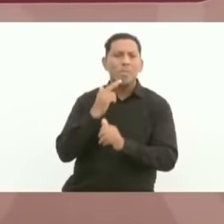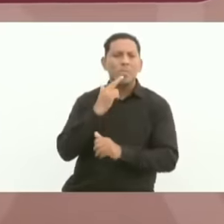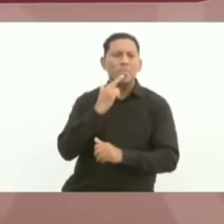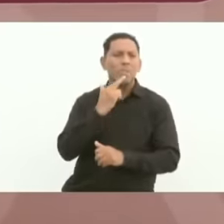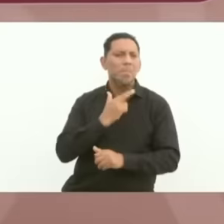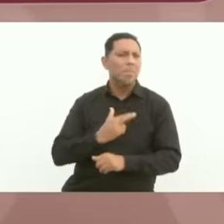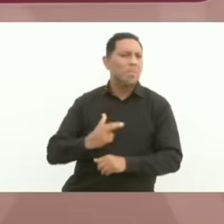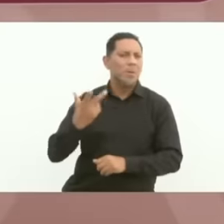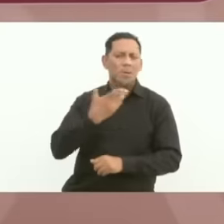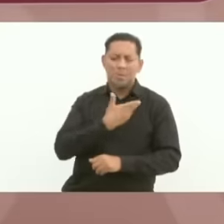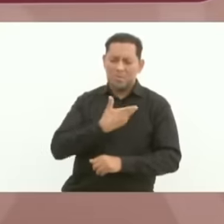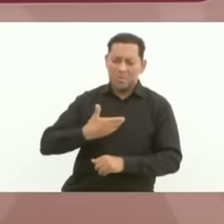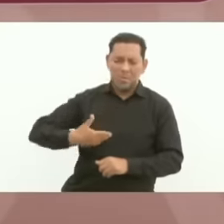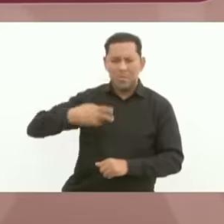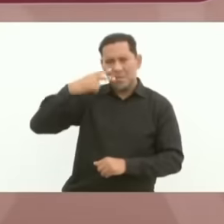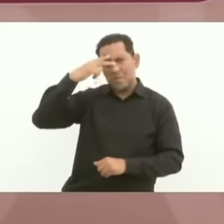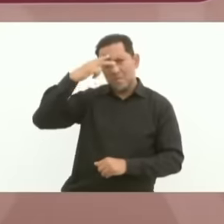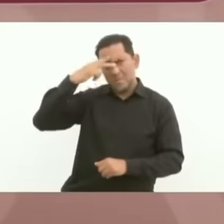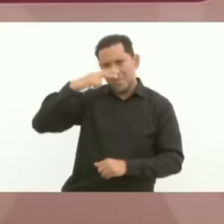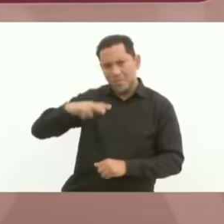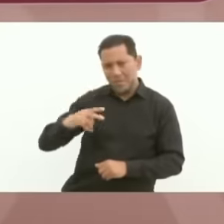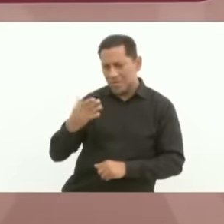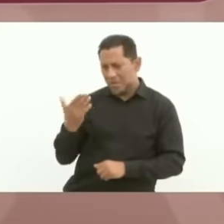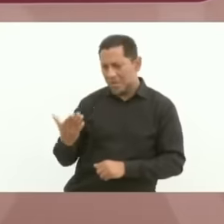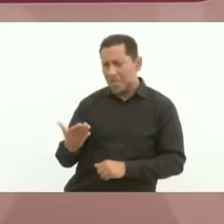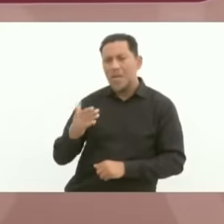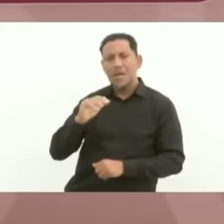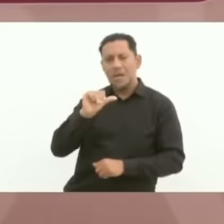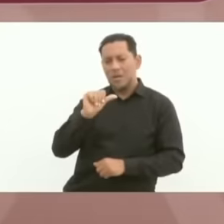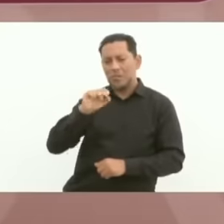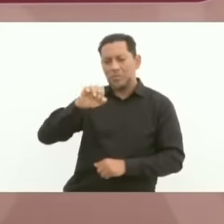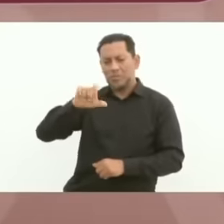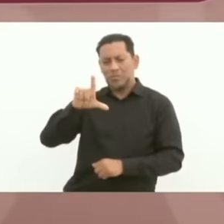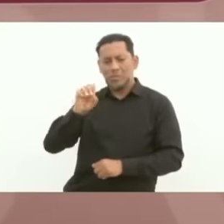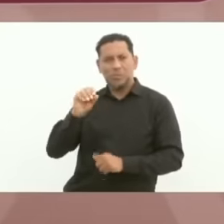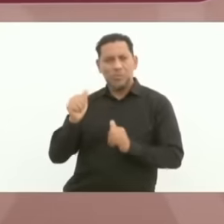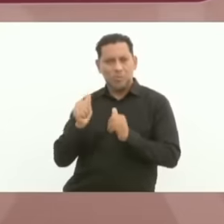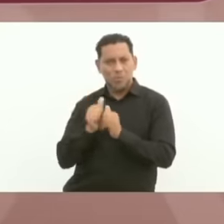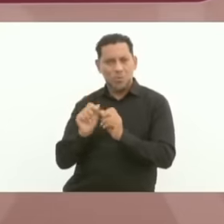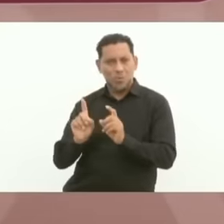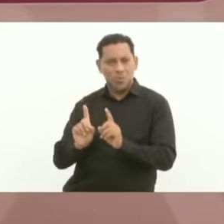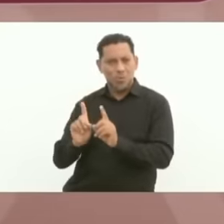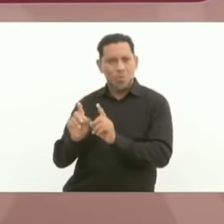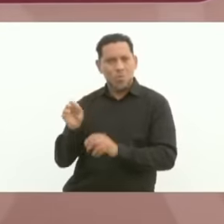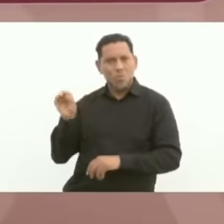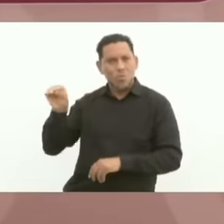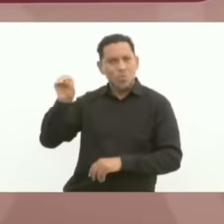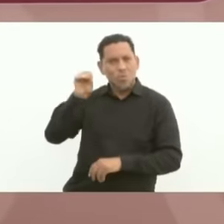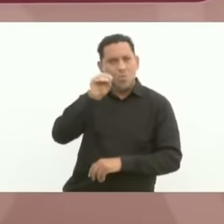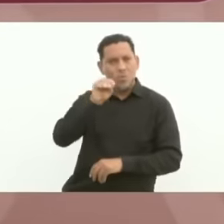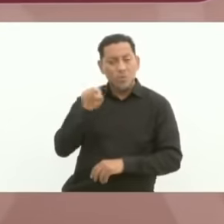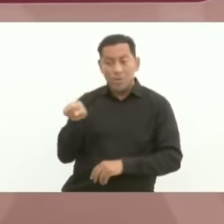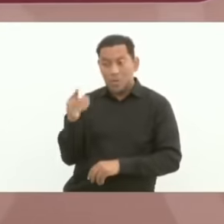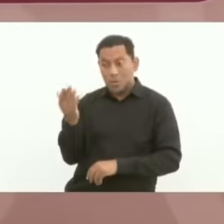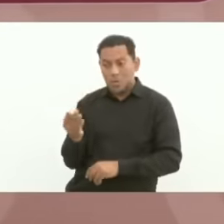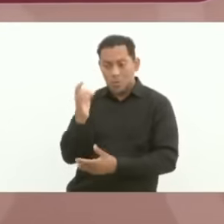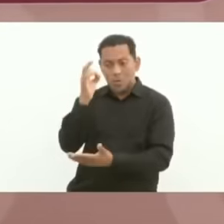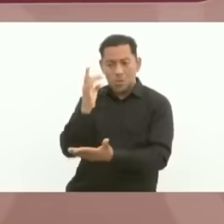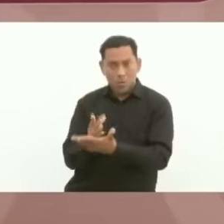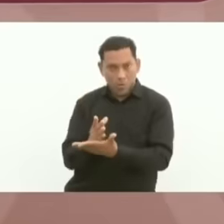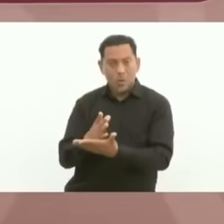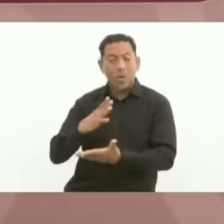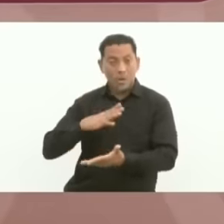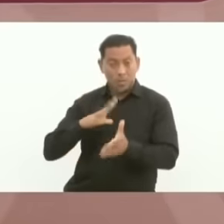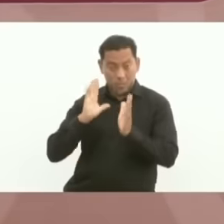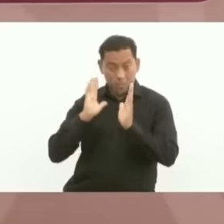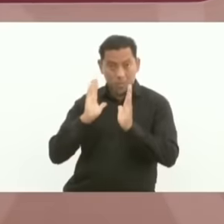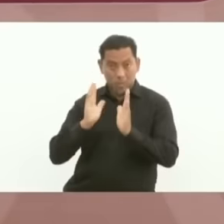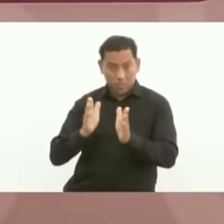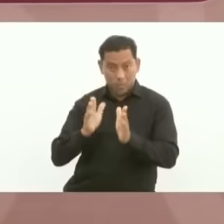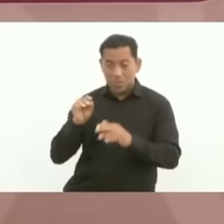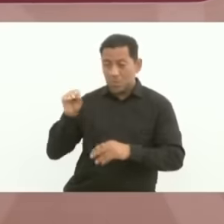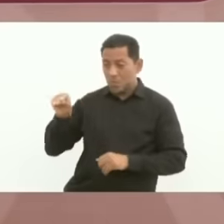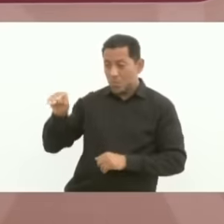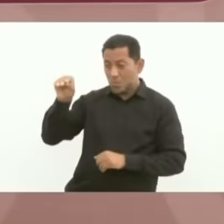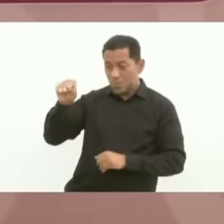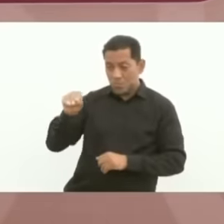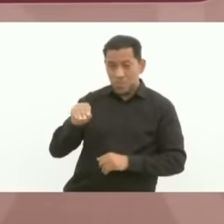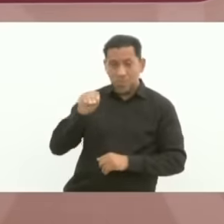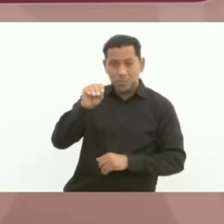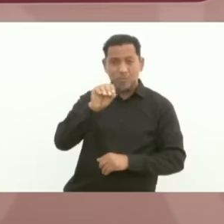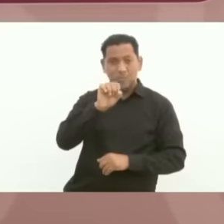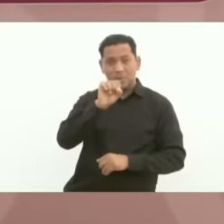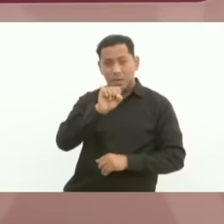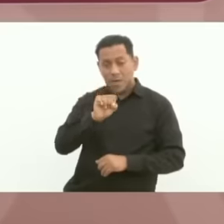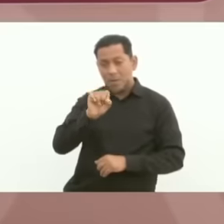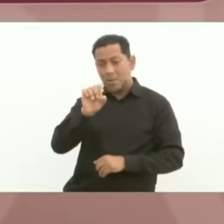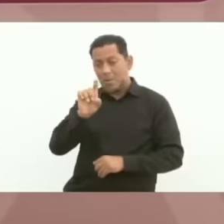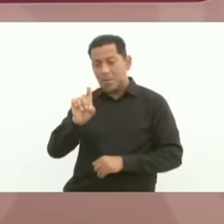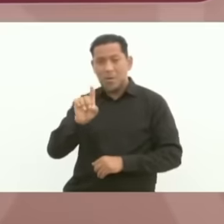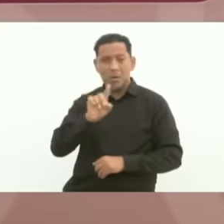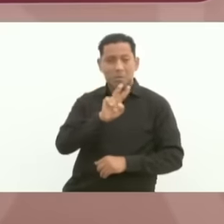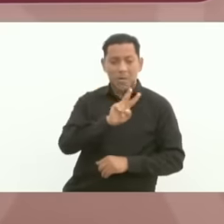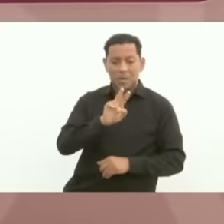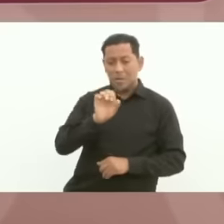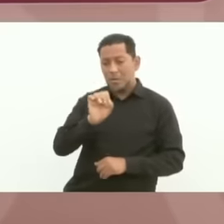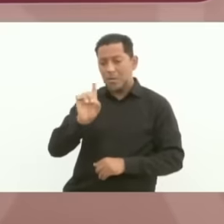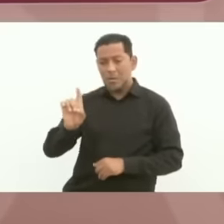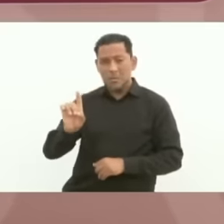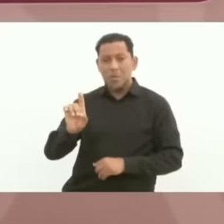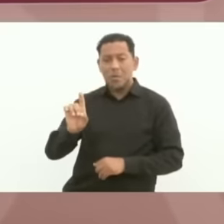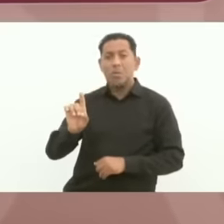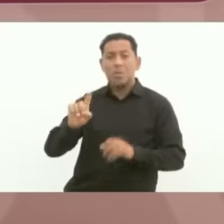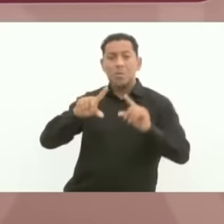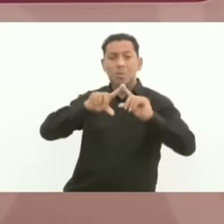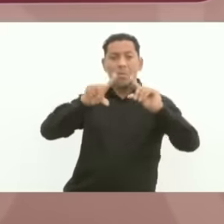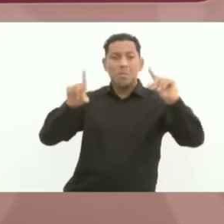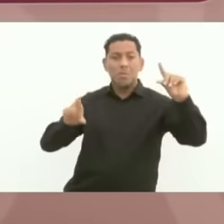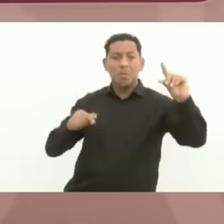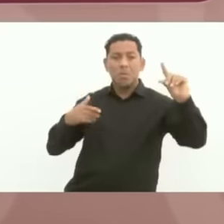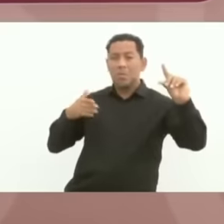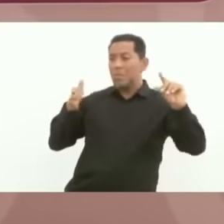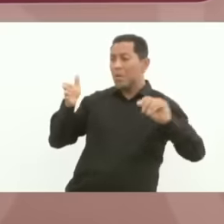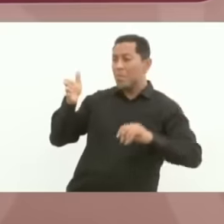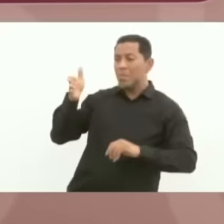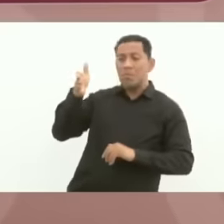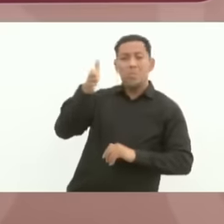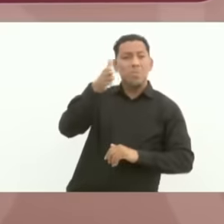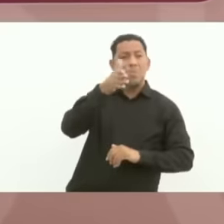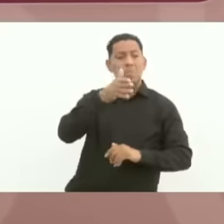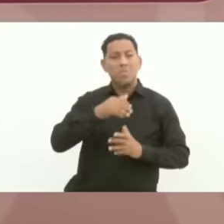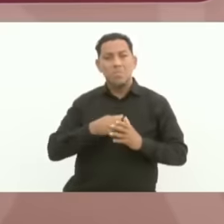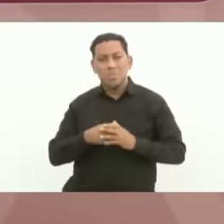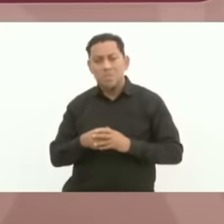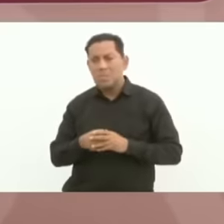Obrador, unique, we have already spent several weekends where we tour the entire country, he tells me why